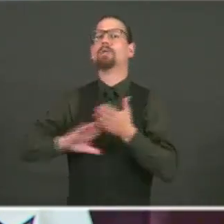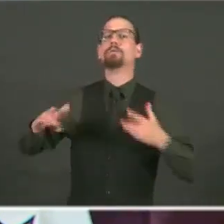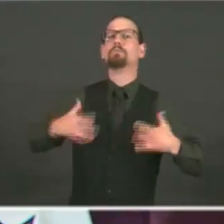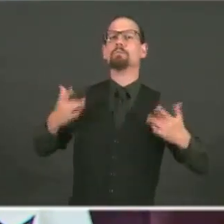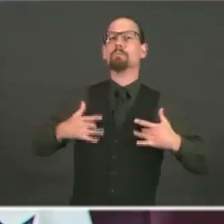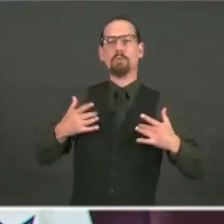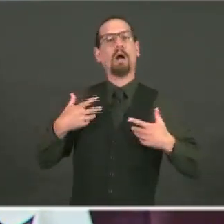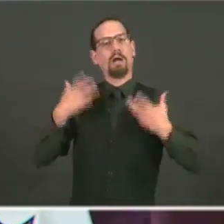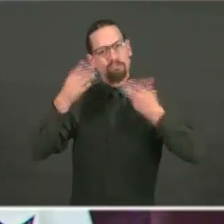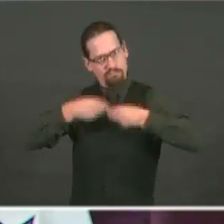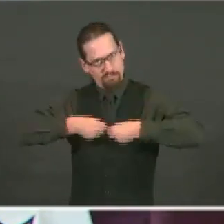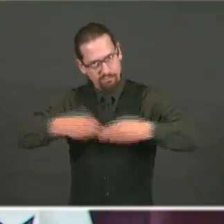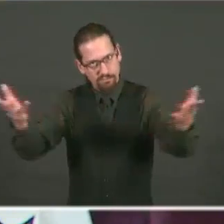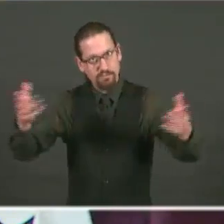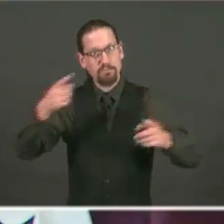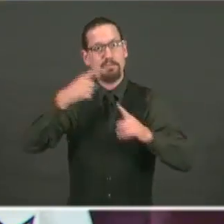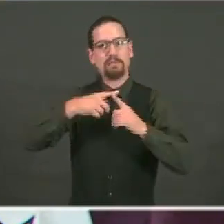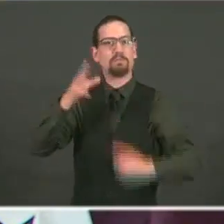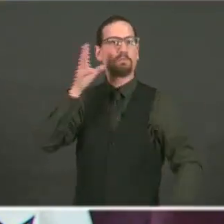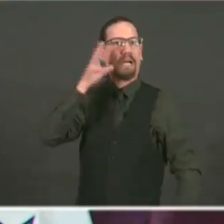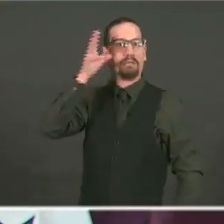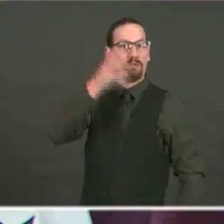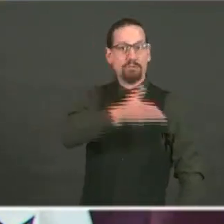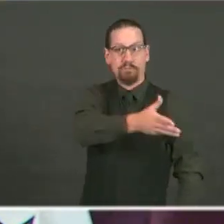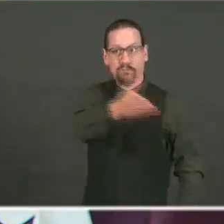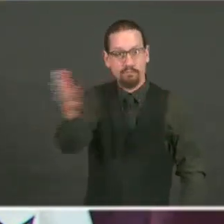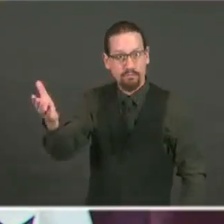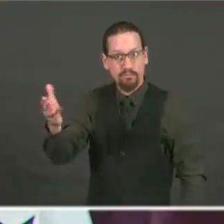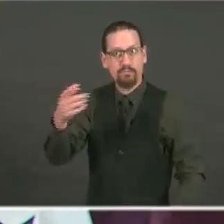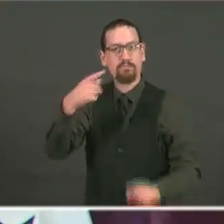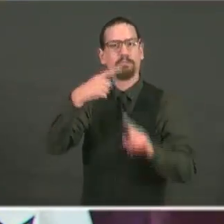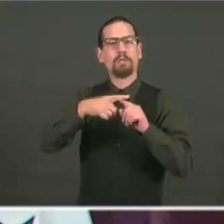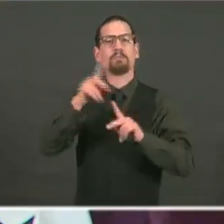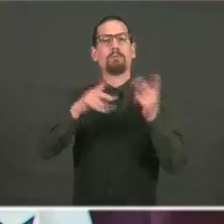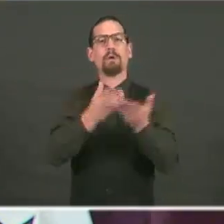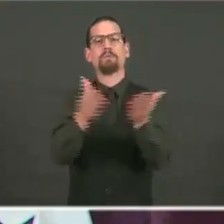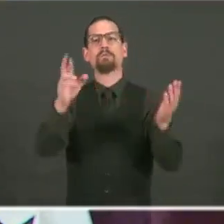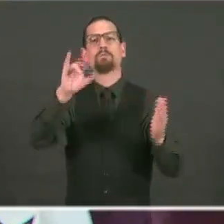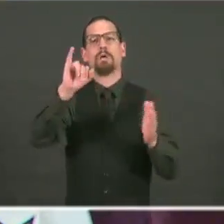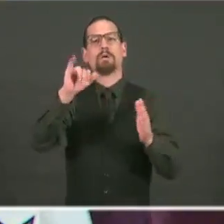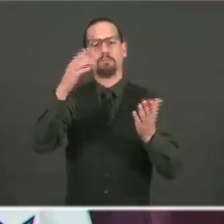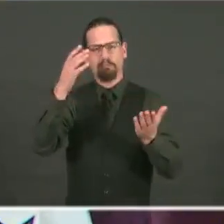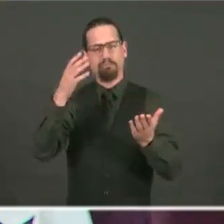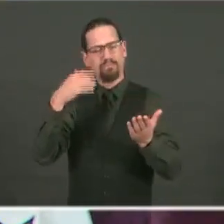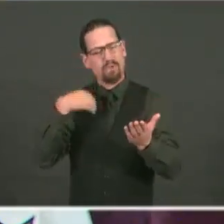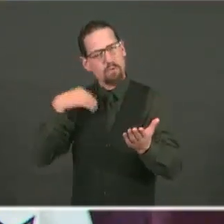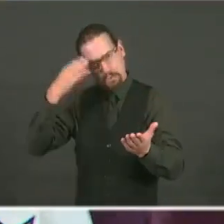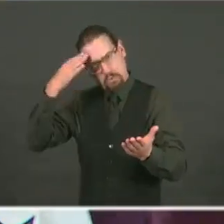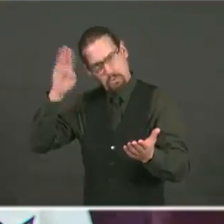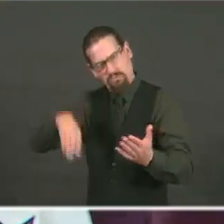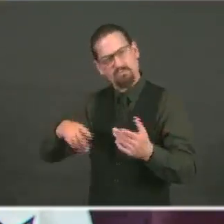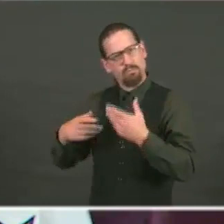WANT THE PEOPLE OF RHODE ISLAND, AND MAYBE PARENTS OF STUDENTS AT PC OR URI, TO FEEL REASSURED WE